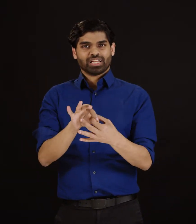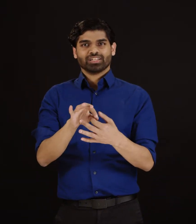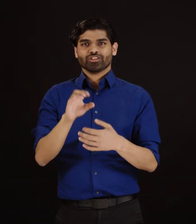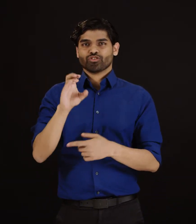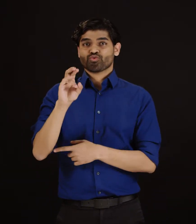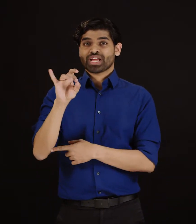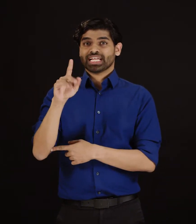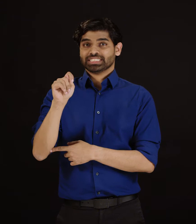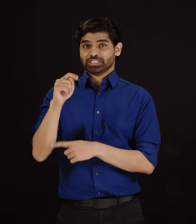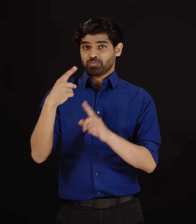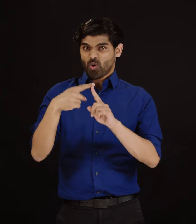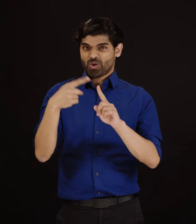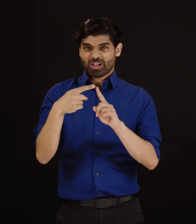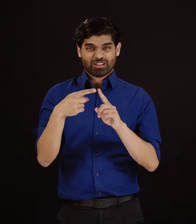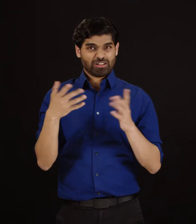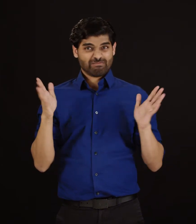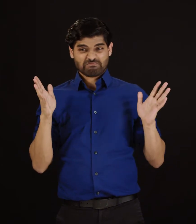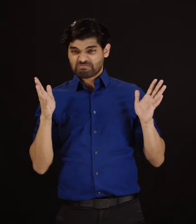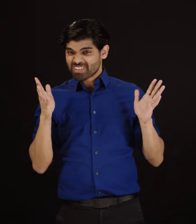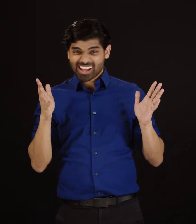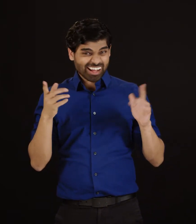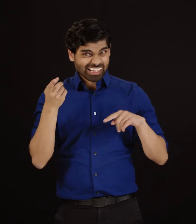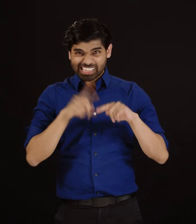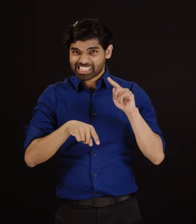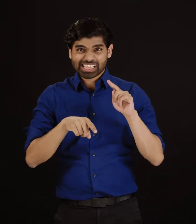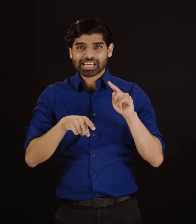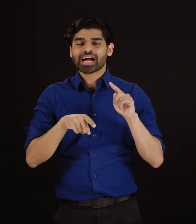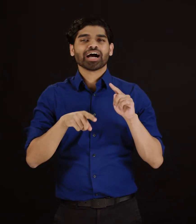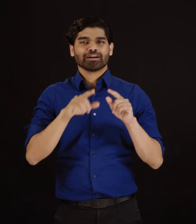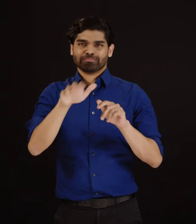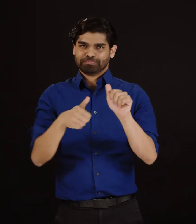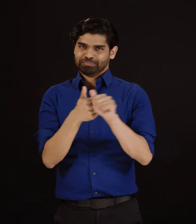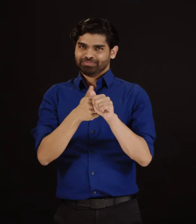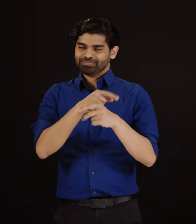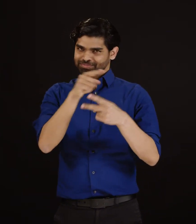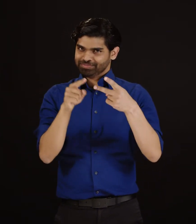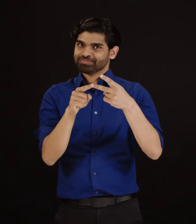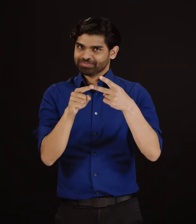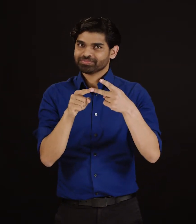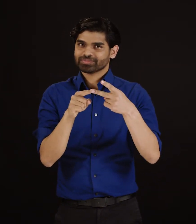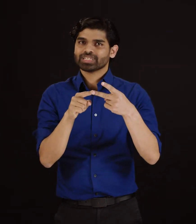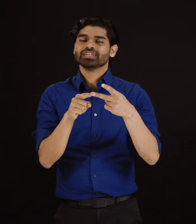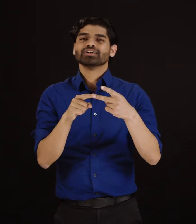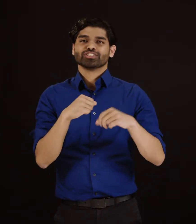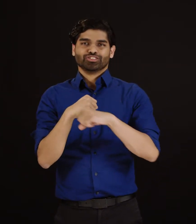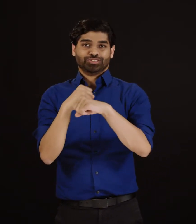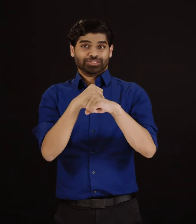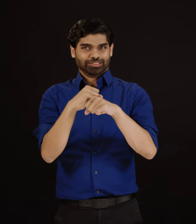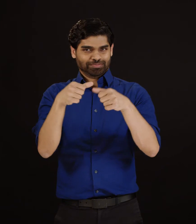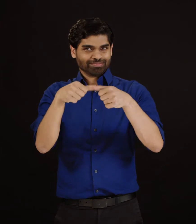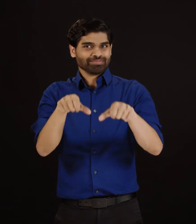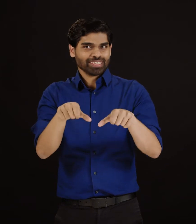a Security Deposit may be required. A security deposit is a sum of money that is provided by a customer in advance and